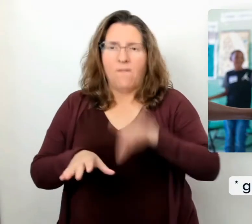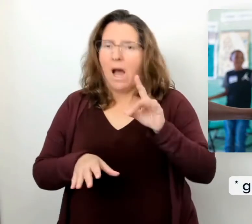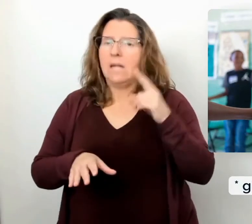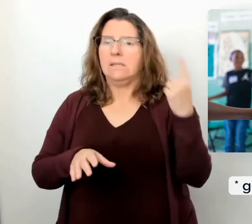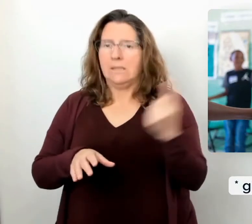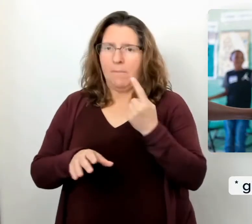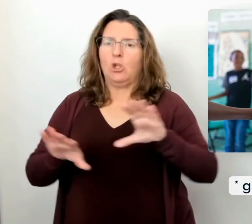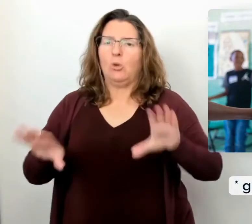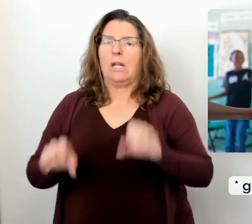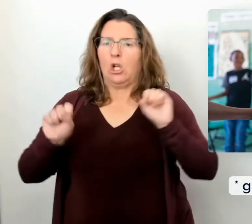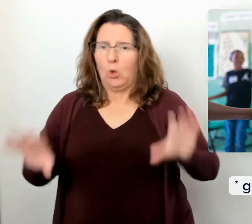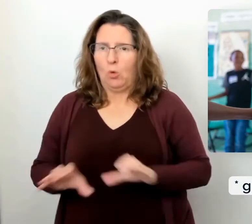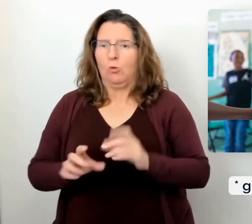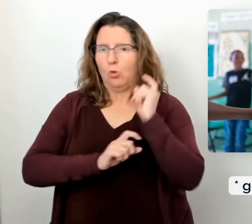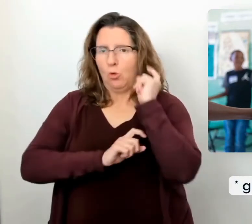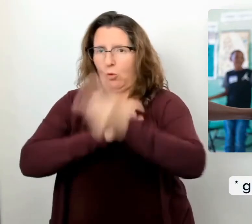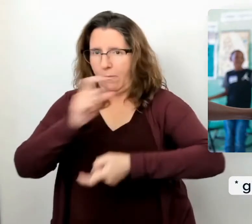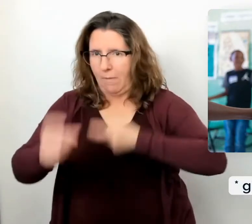Everyone should be contributing.